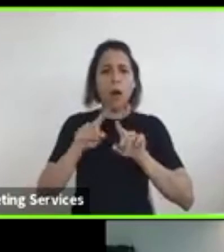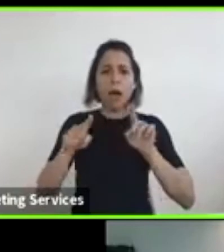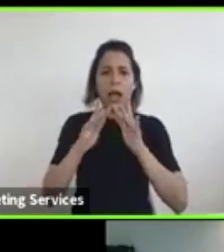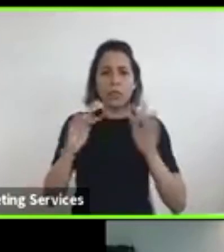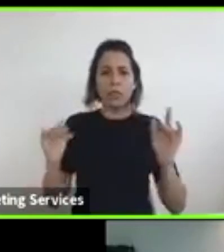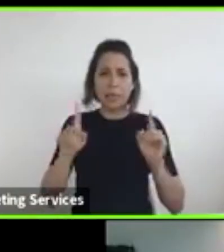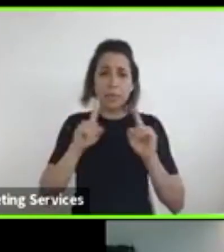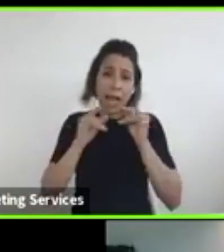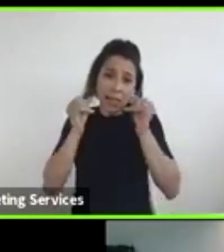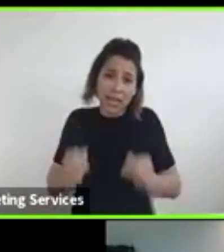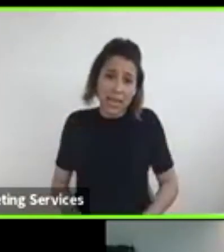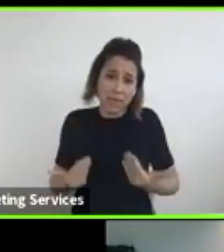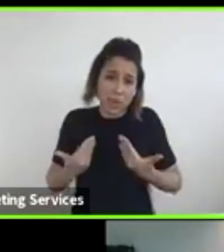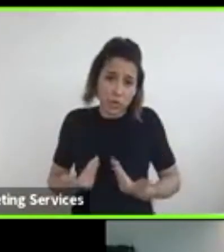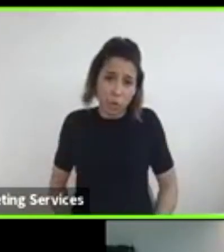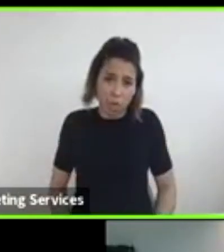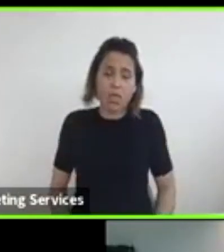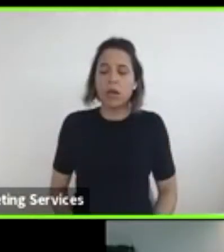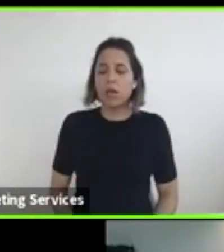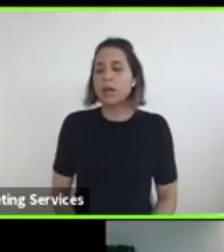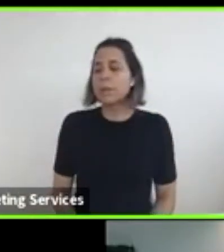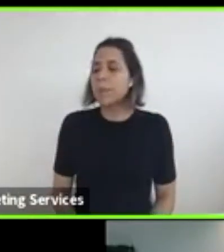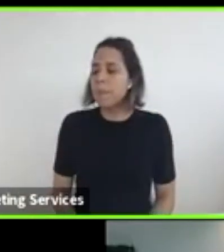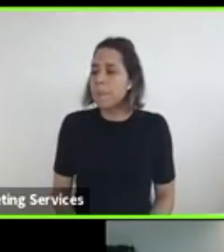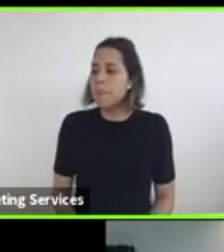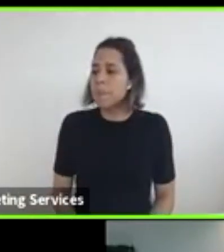INDIVIDUAL, I THINK A LOT ABOUT, MY RELATIONSHIP,